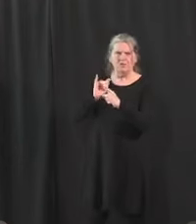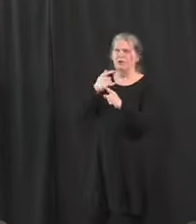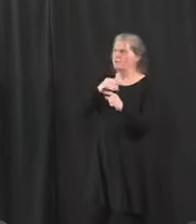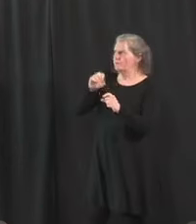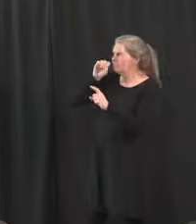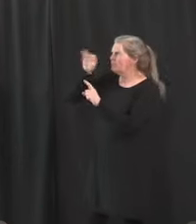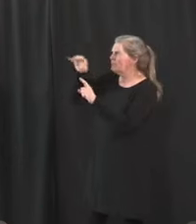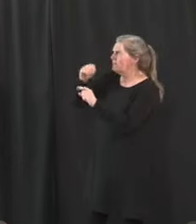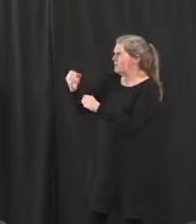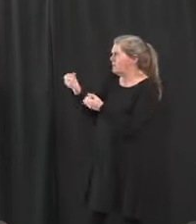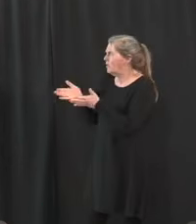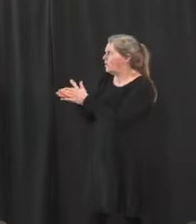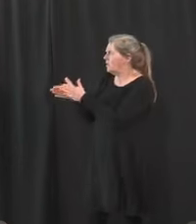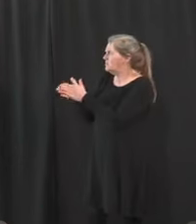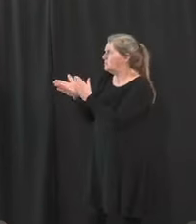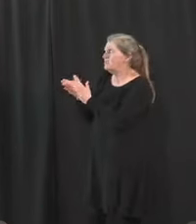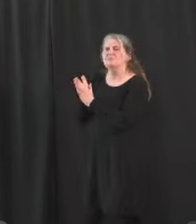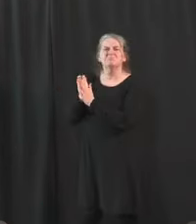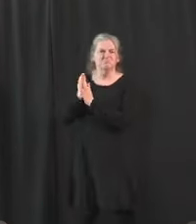I HAVE SPOKEN WITH MINISTER